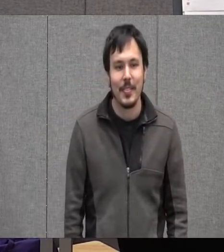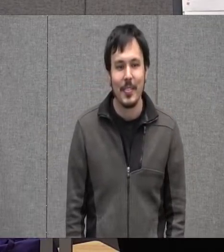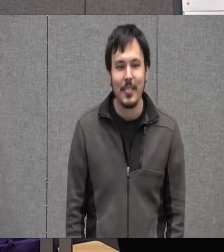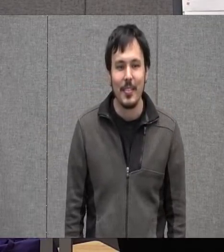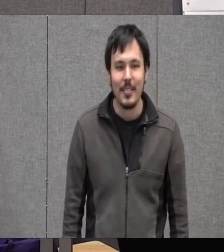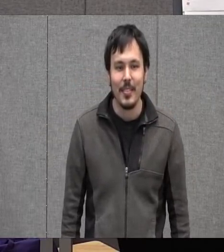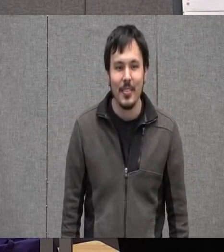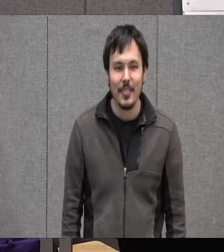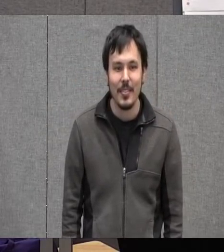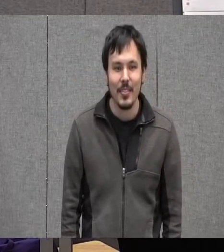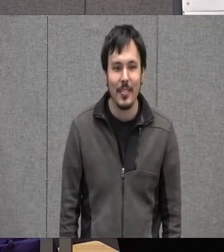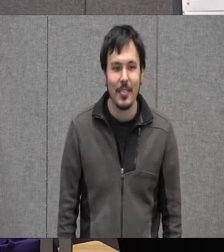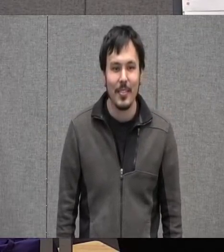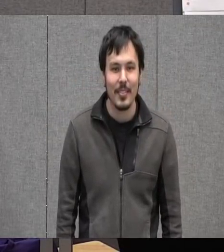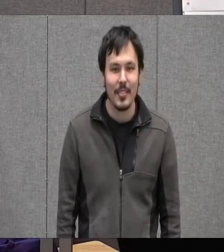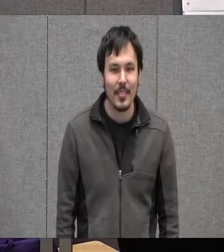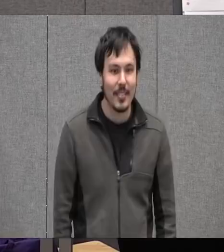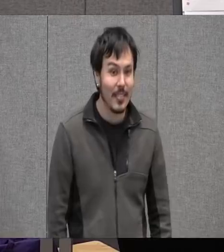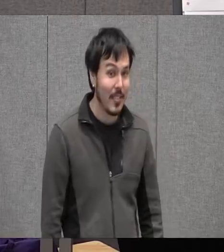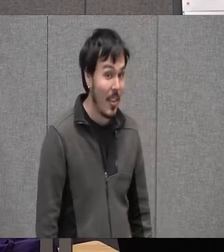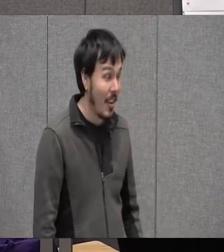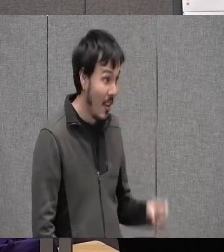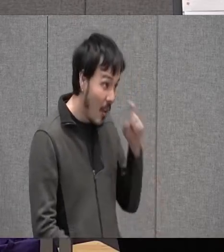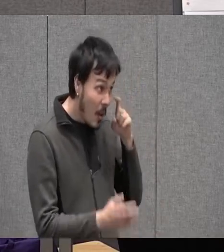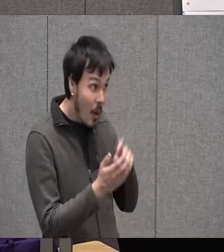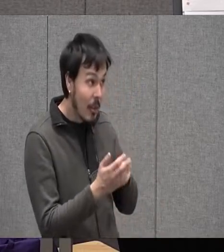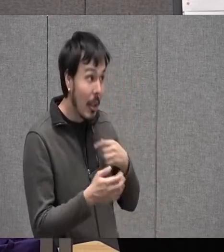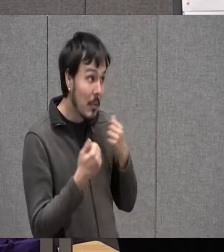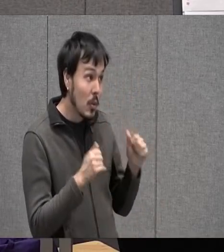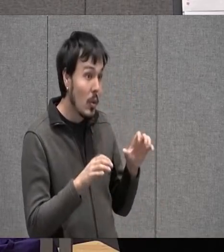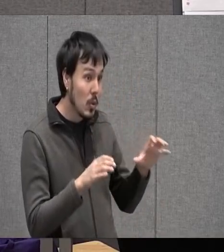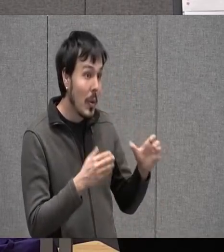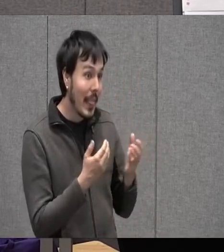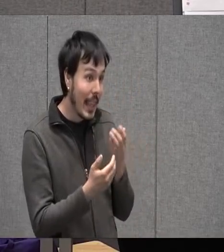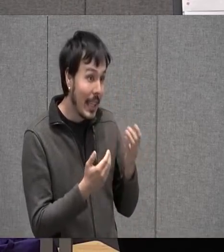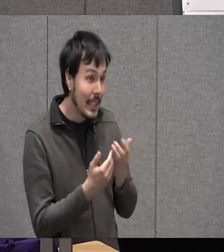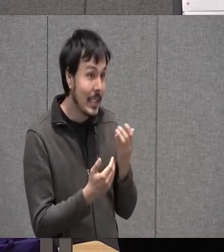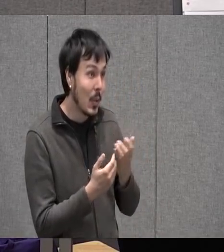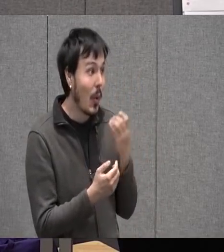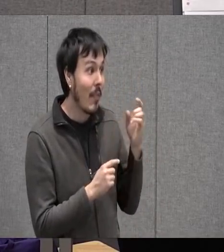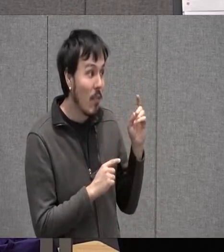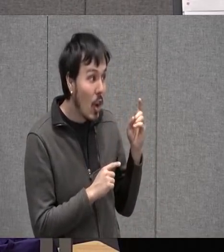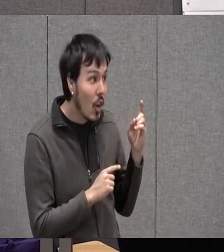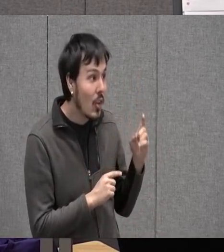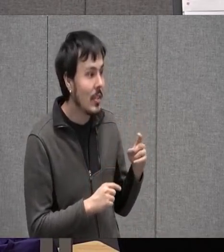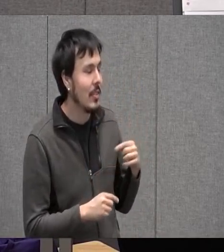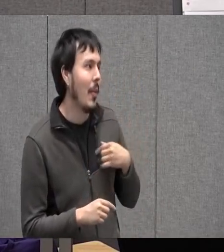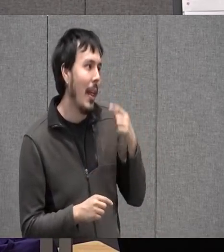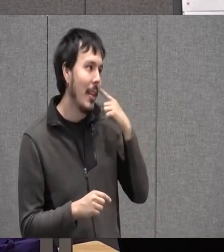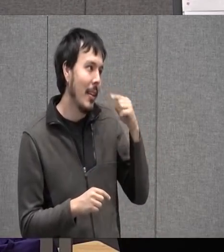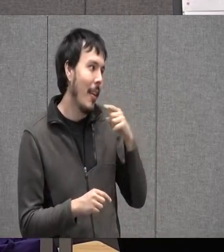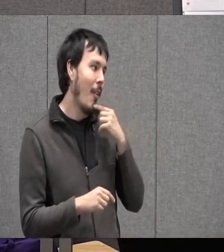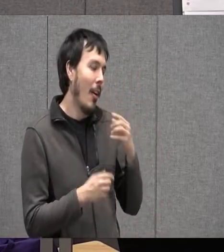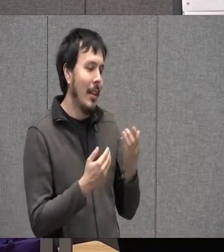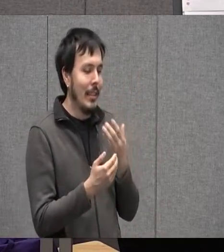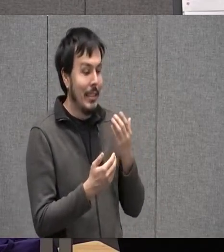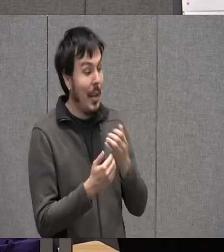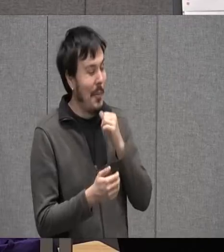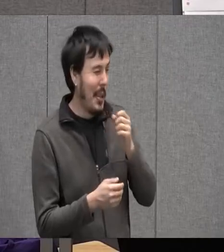You notice I'm always trying to go for the easy ones first? What I think are the easy ones. [Mrs. Obenshain] Yeah, I don't know.